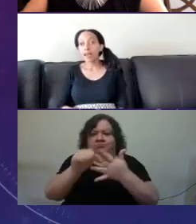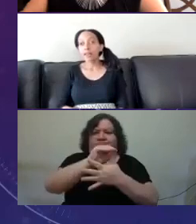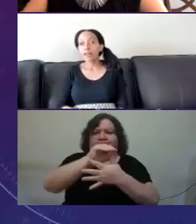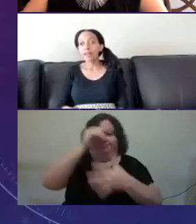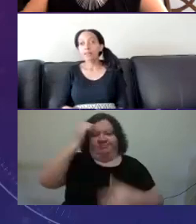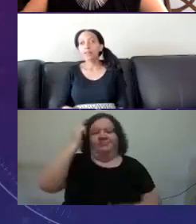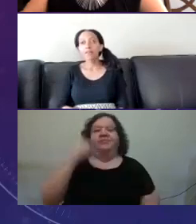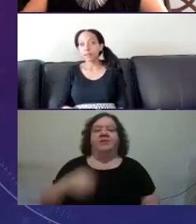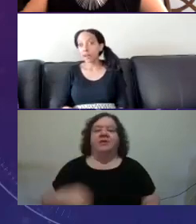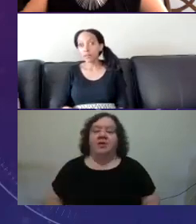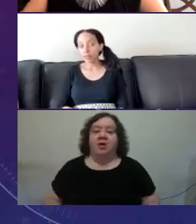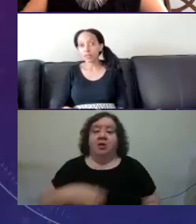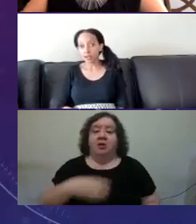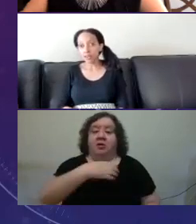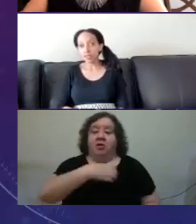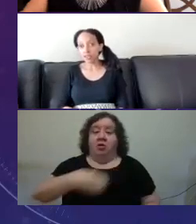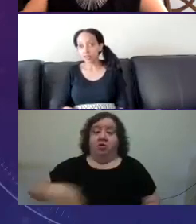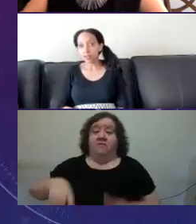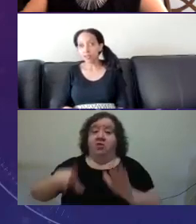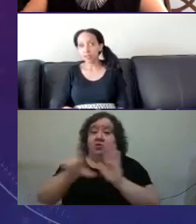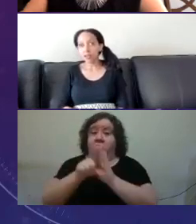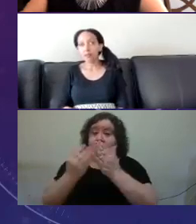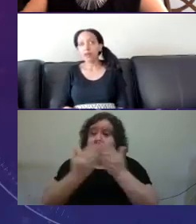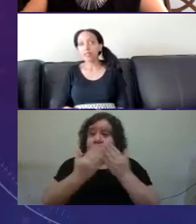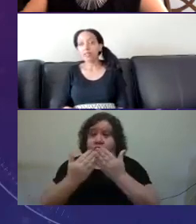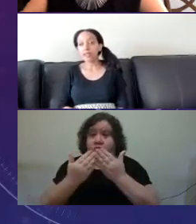before to college in law school was in